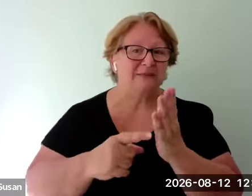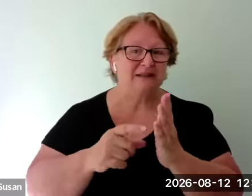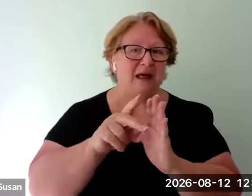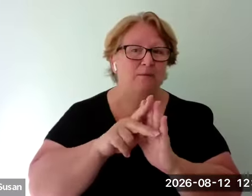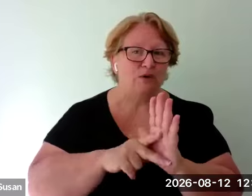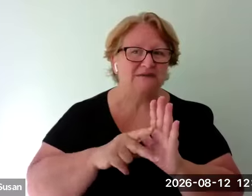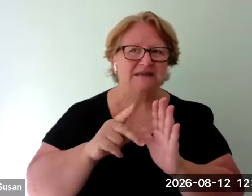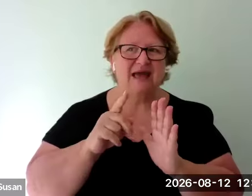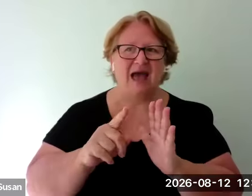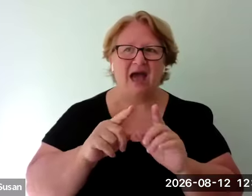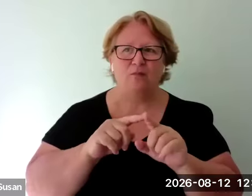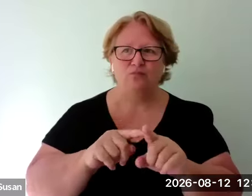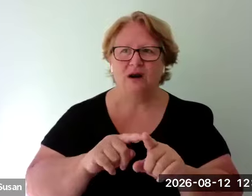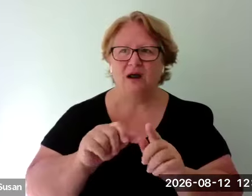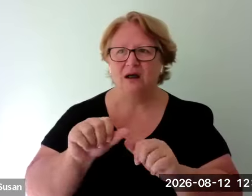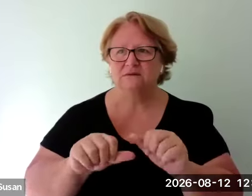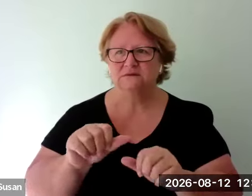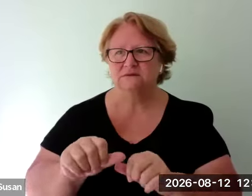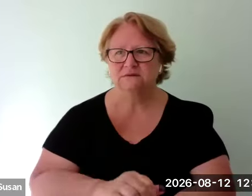quality disability-led and inclusive research that has an